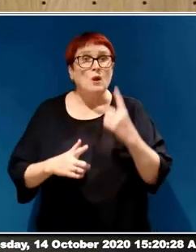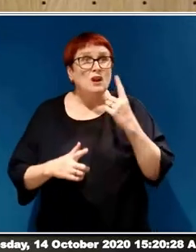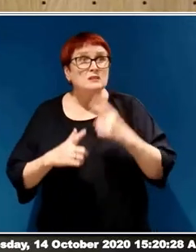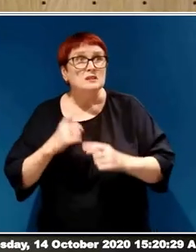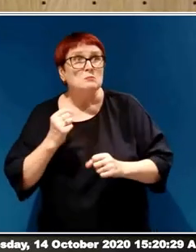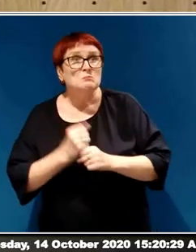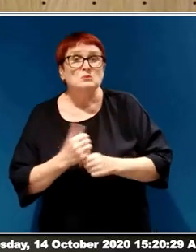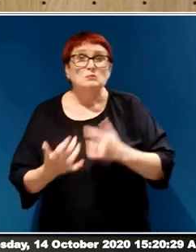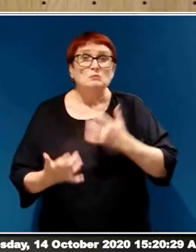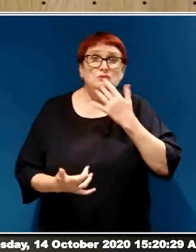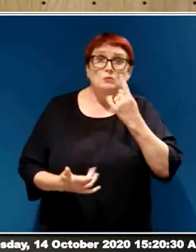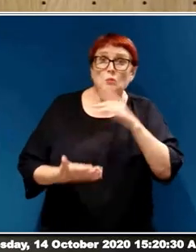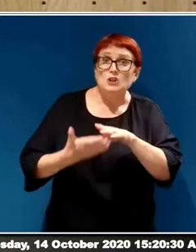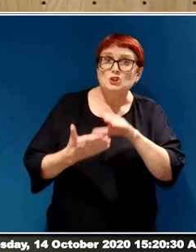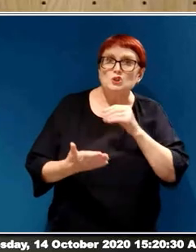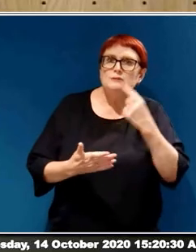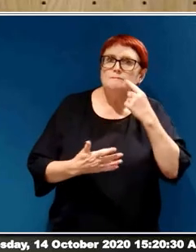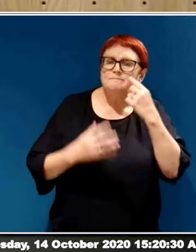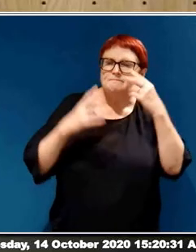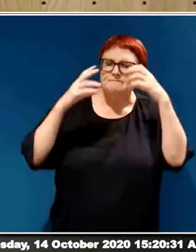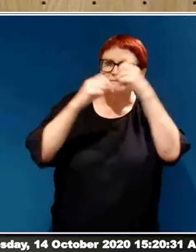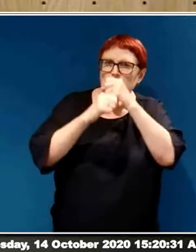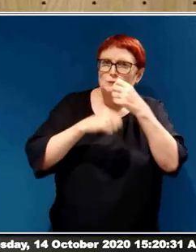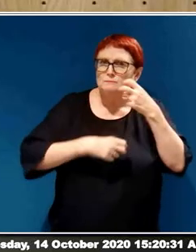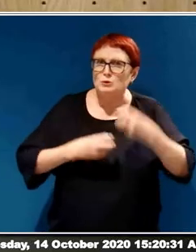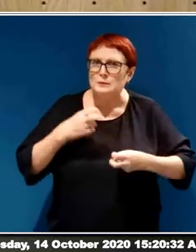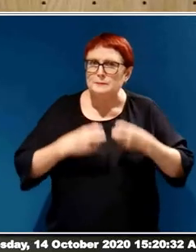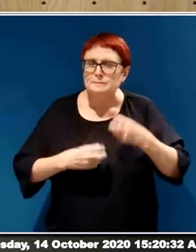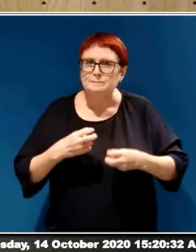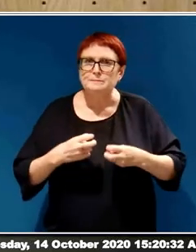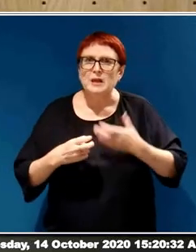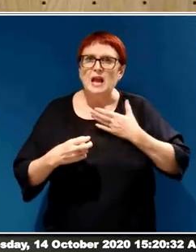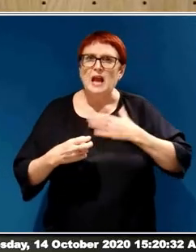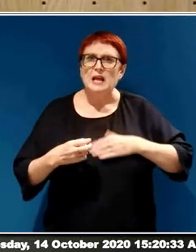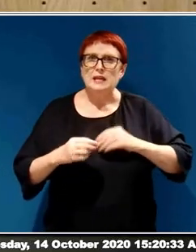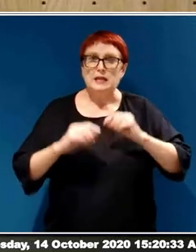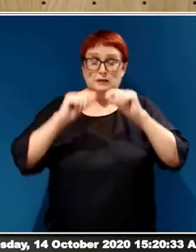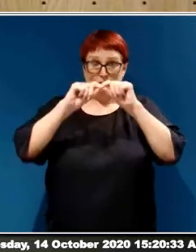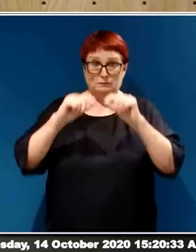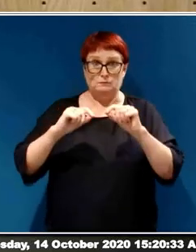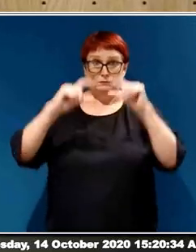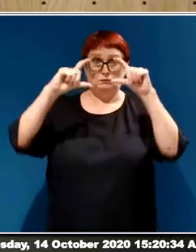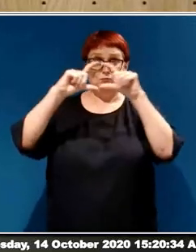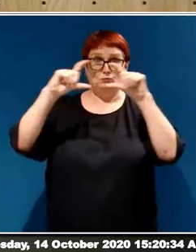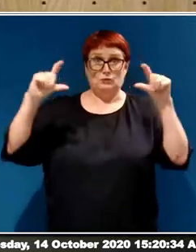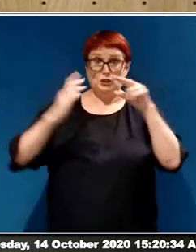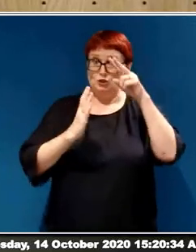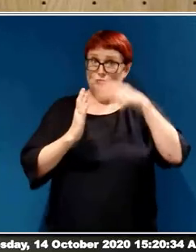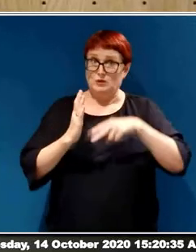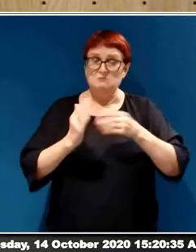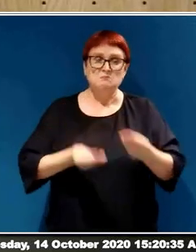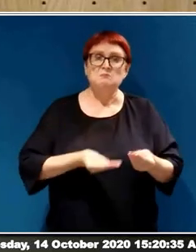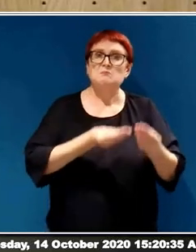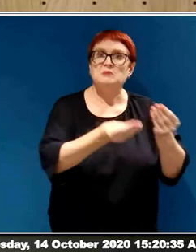who required a large-print version of the novel, I would provide that as another form of adjustment. Thank you.